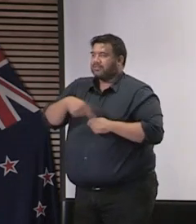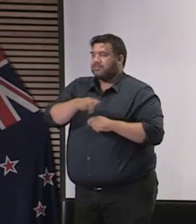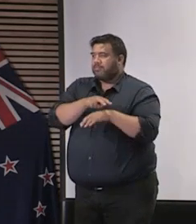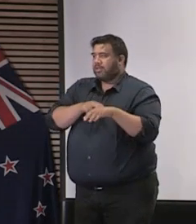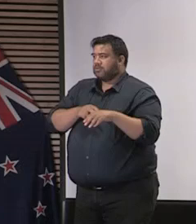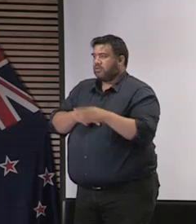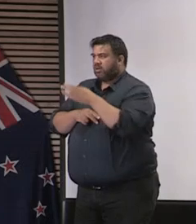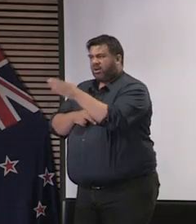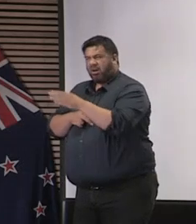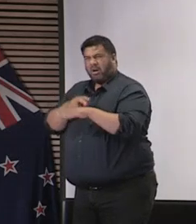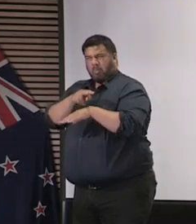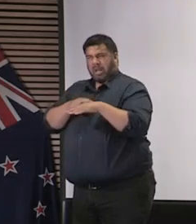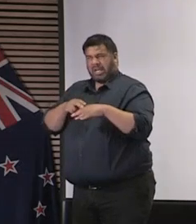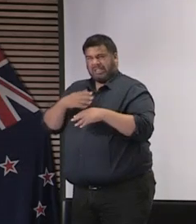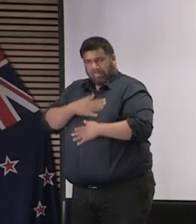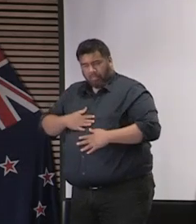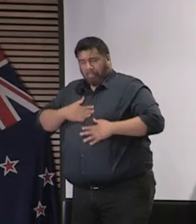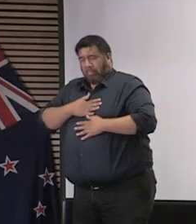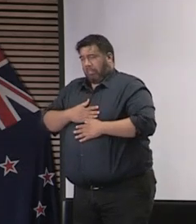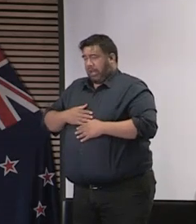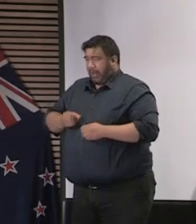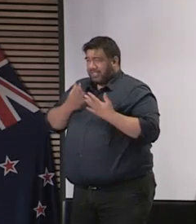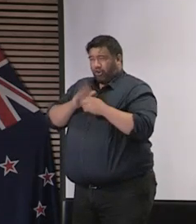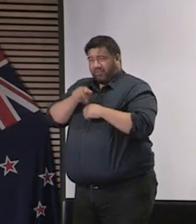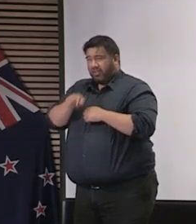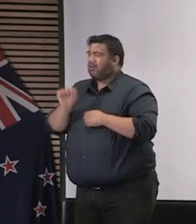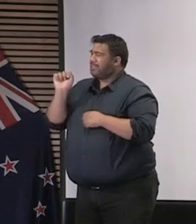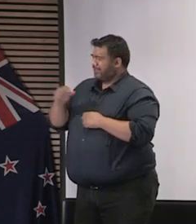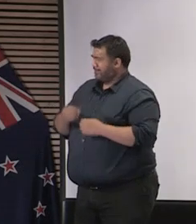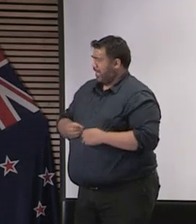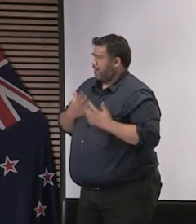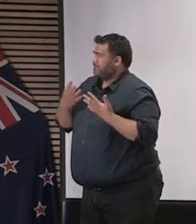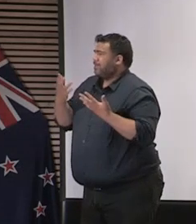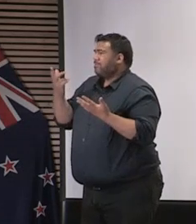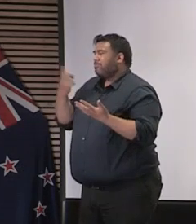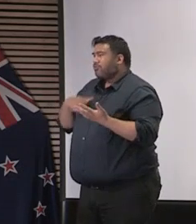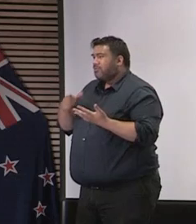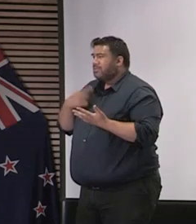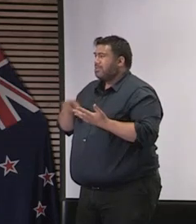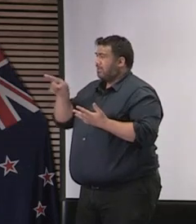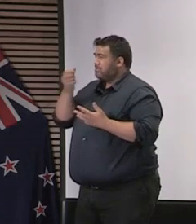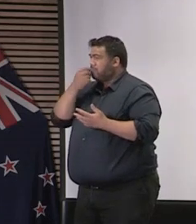person who did that, to assess whether it's needed. REPORTER: